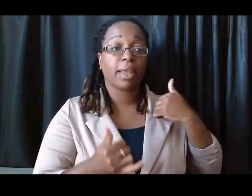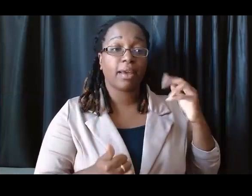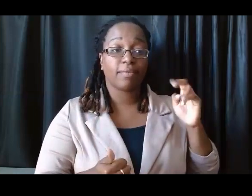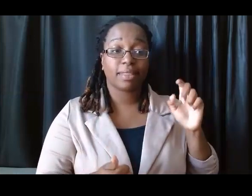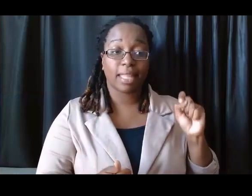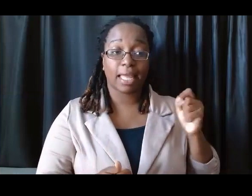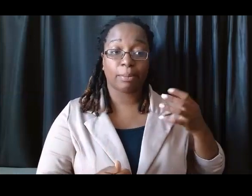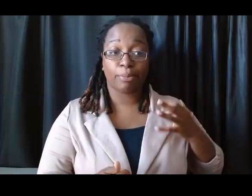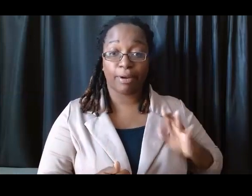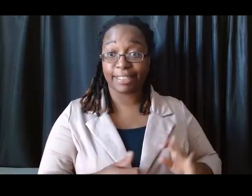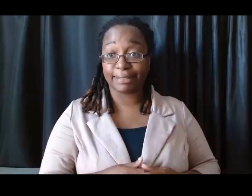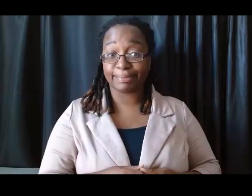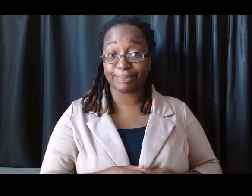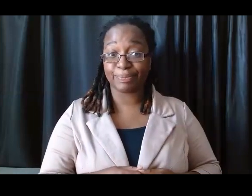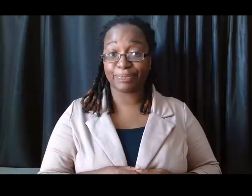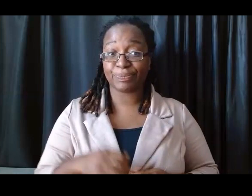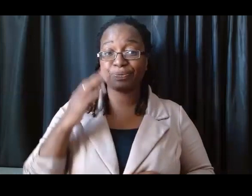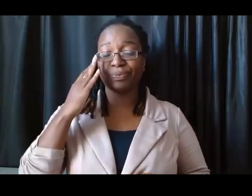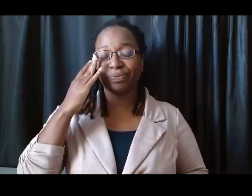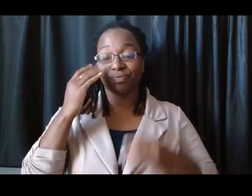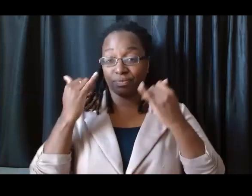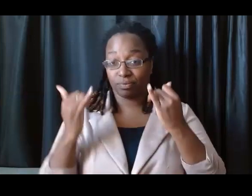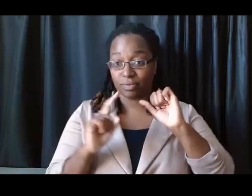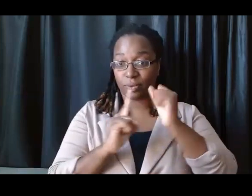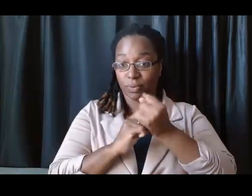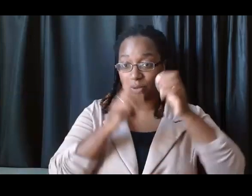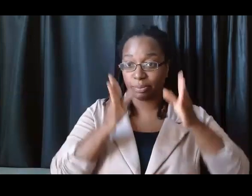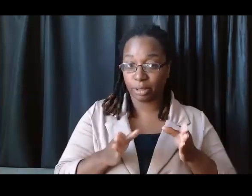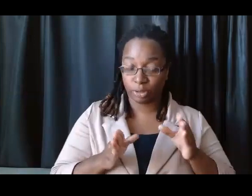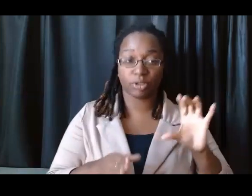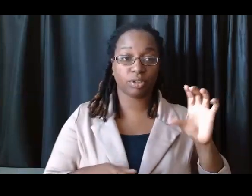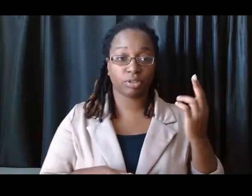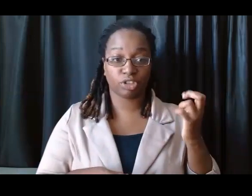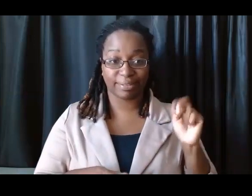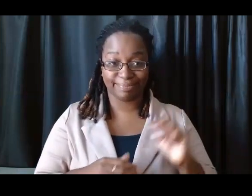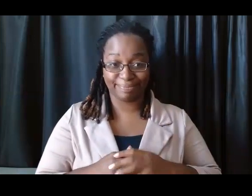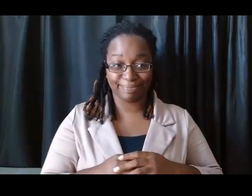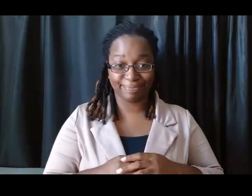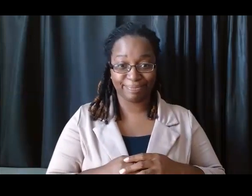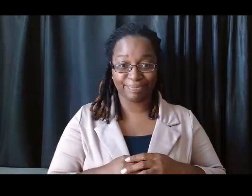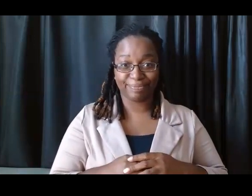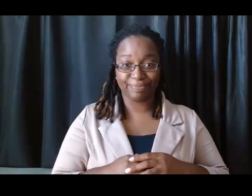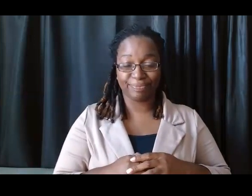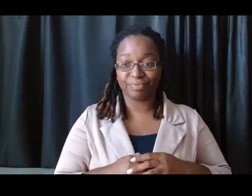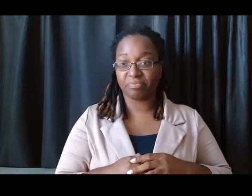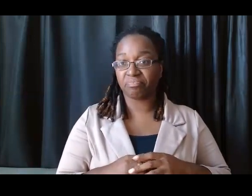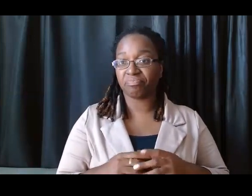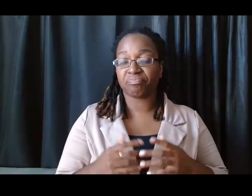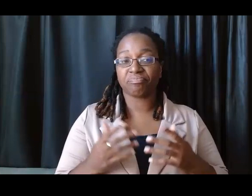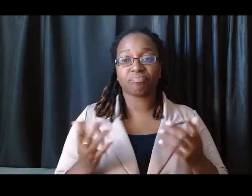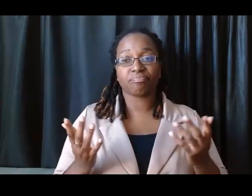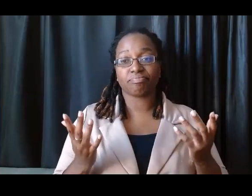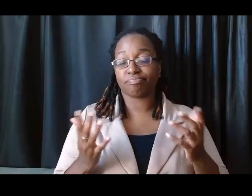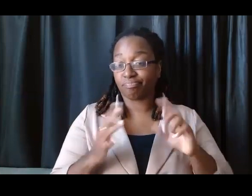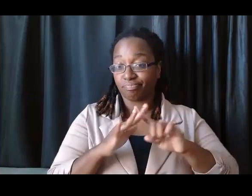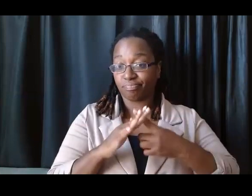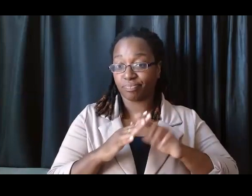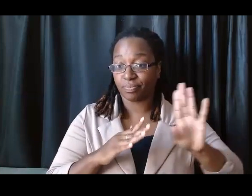So let's take our scenario person Chen and let's say that she's starting her business